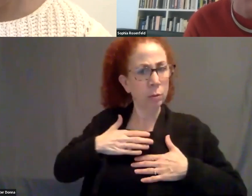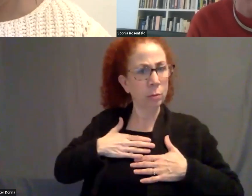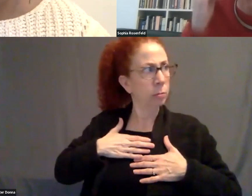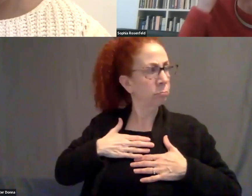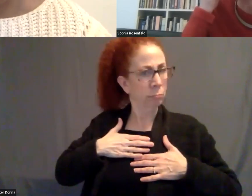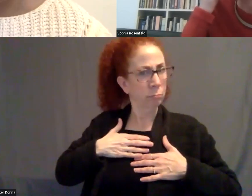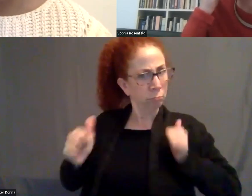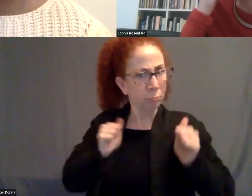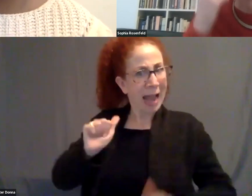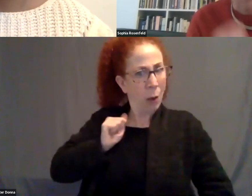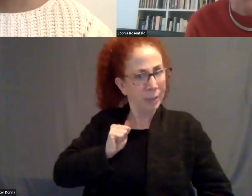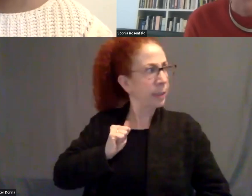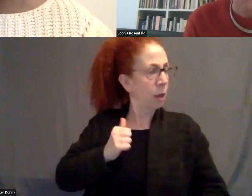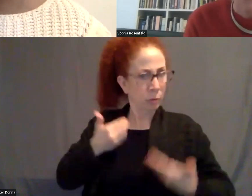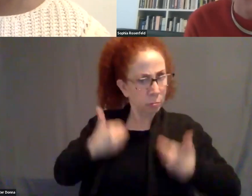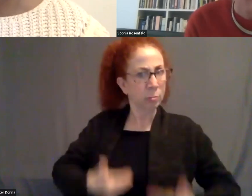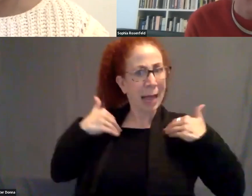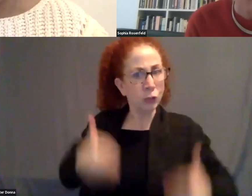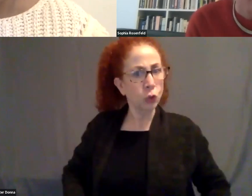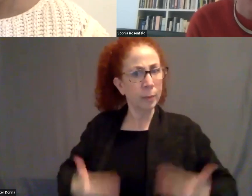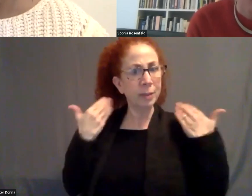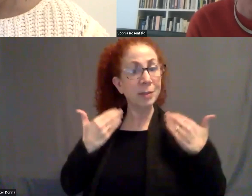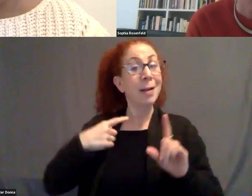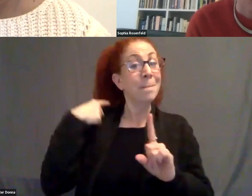as humans upon the earth but also our vulnerability,